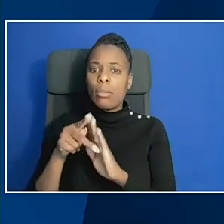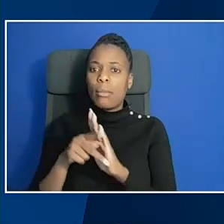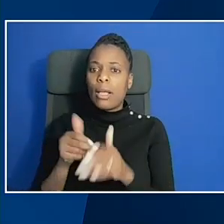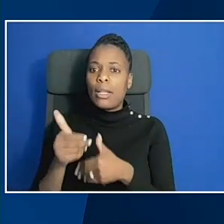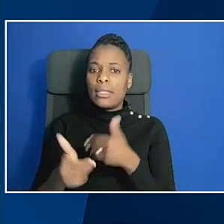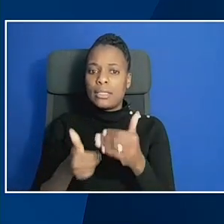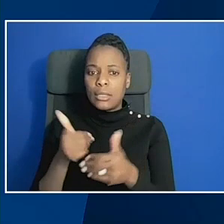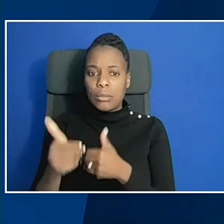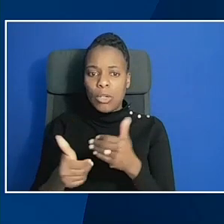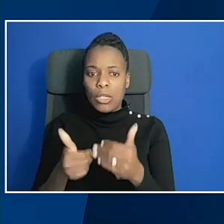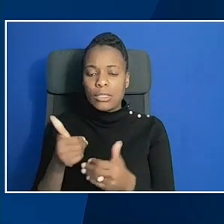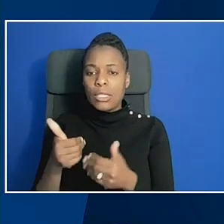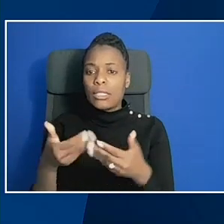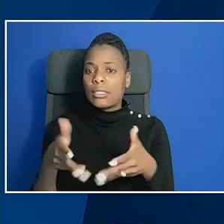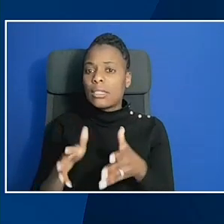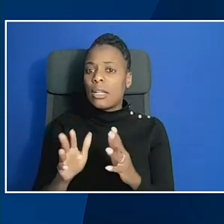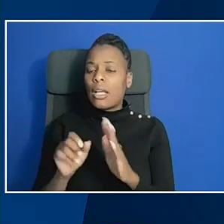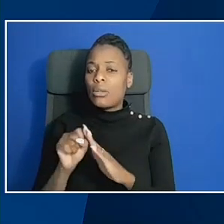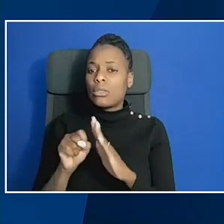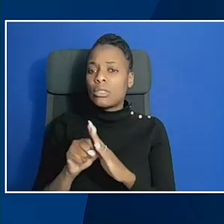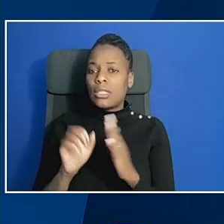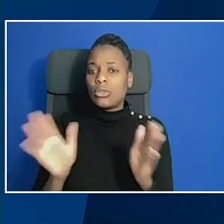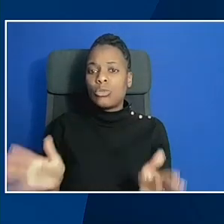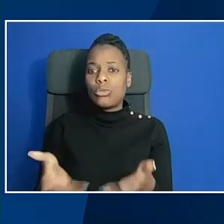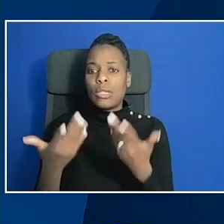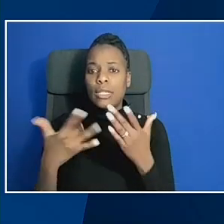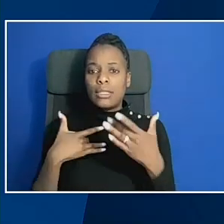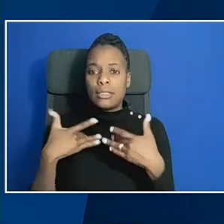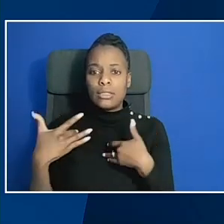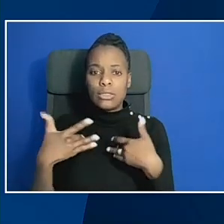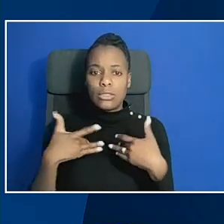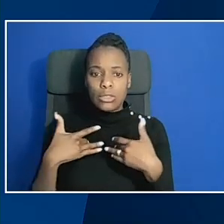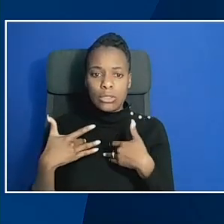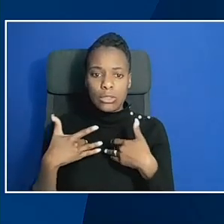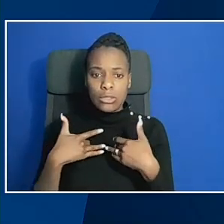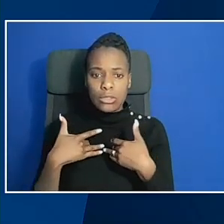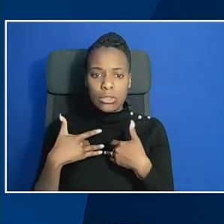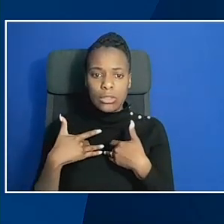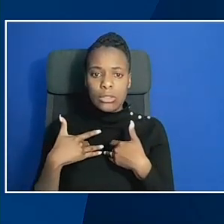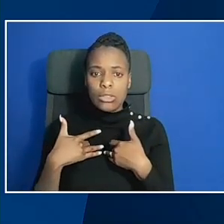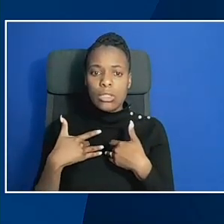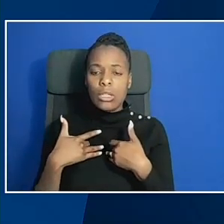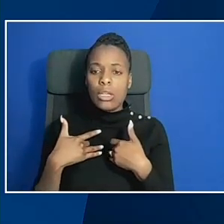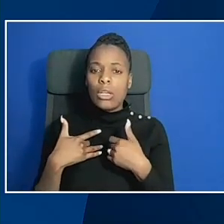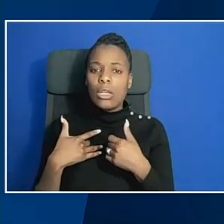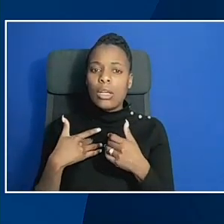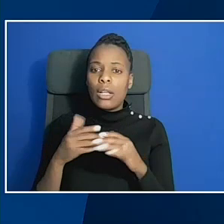states to raise concerns and try to raise that what is called a floor, through consensus by the people who have agreed to